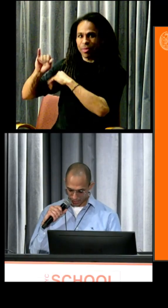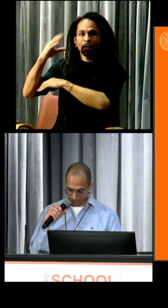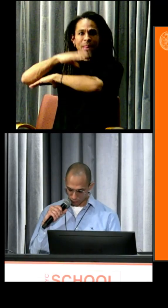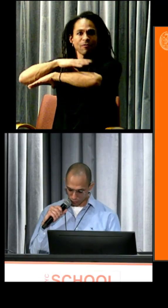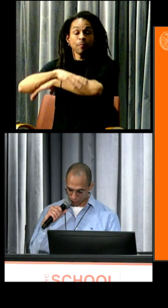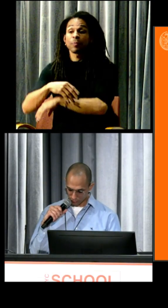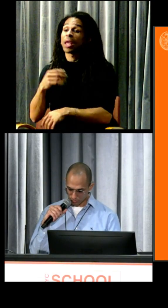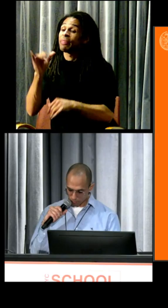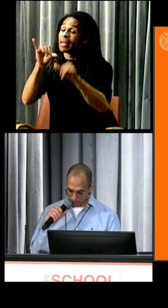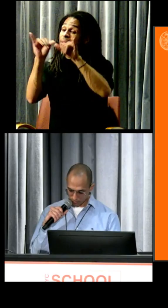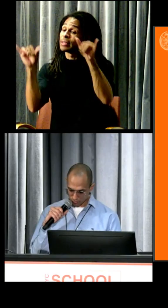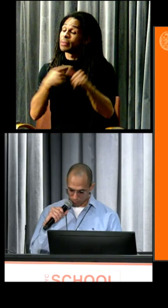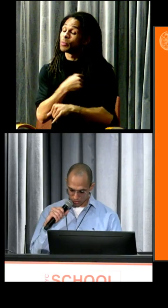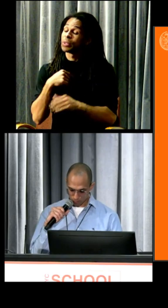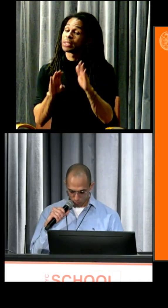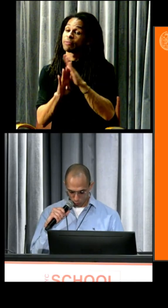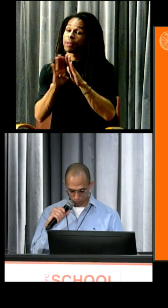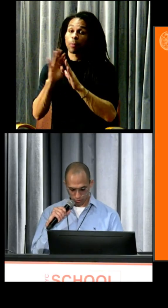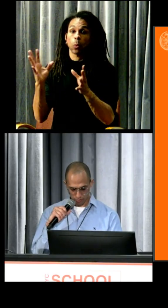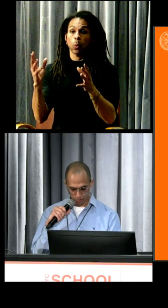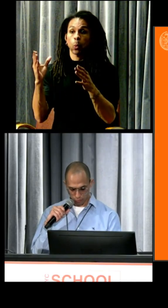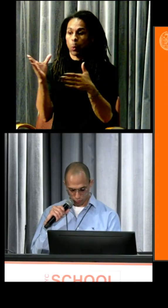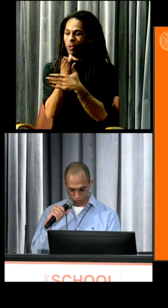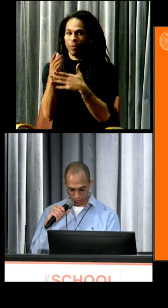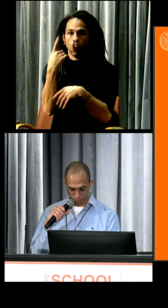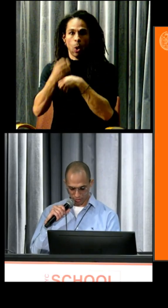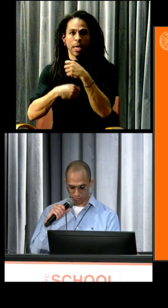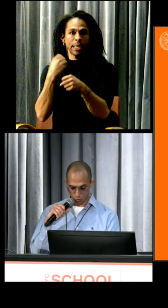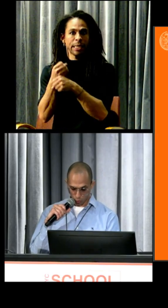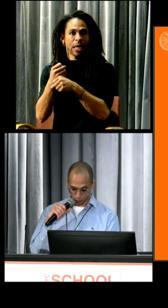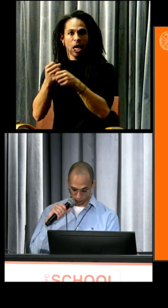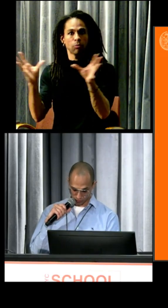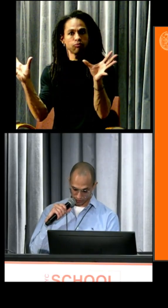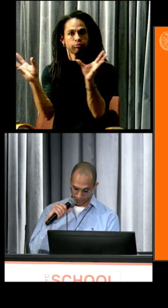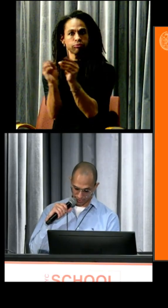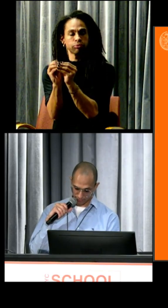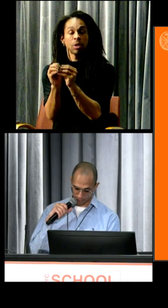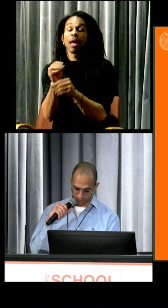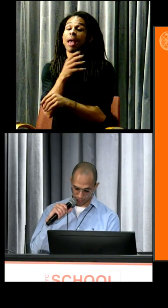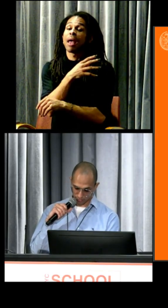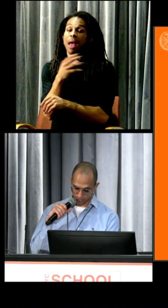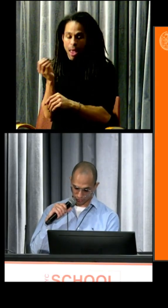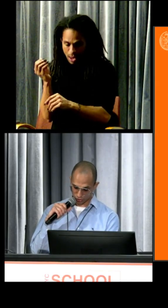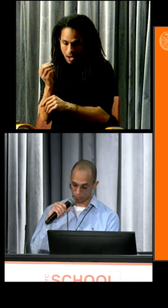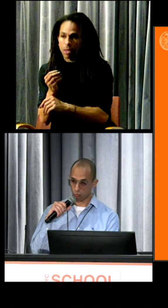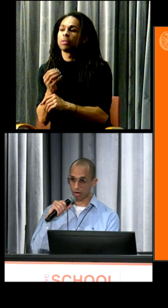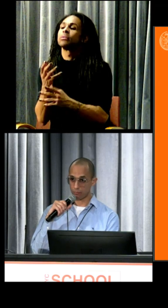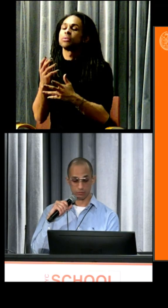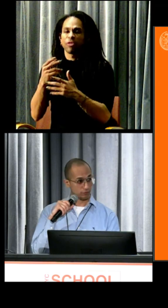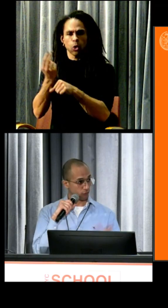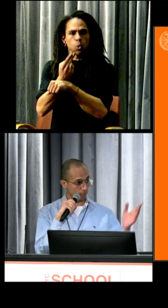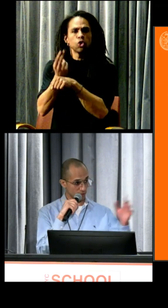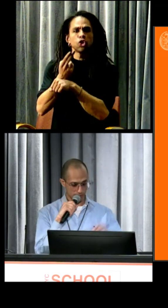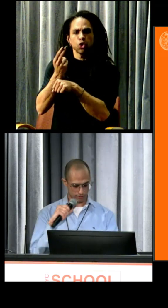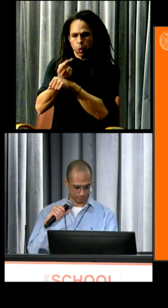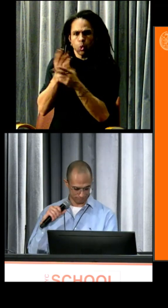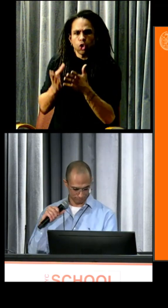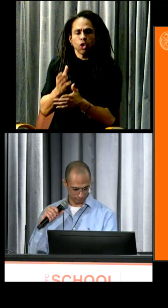There's these three monitors behind that show kind of rotating footage with what different types of